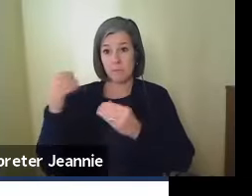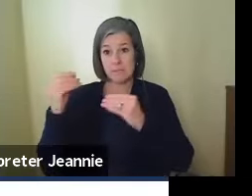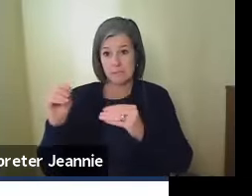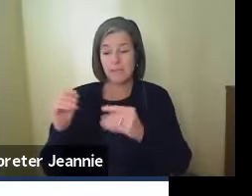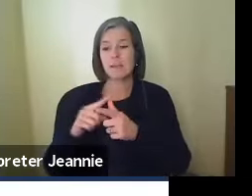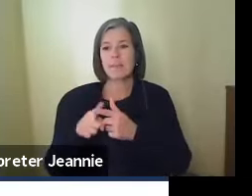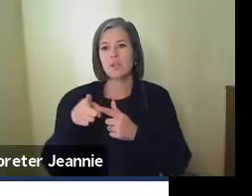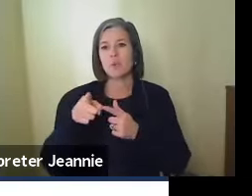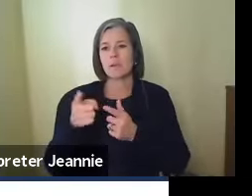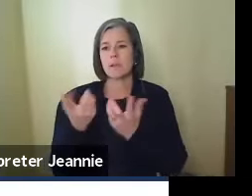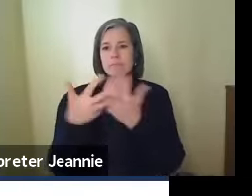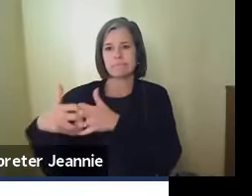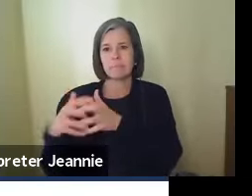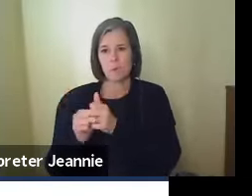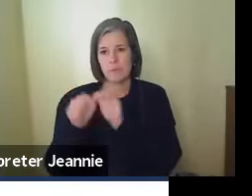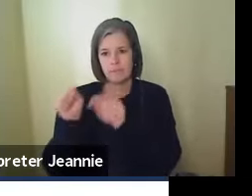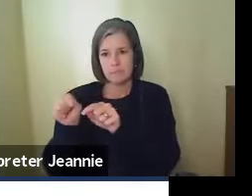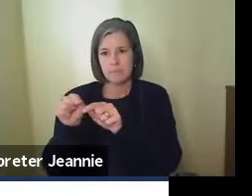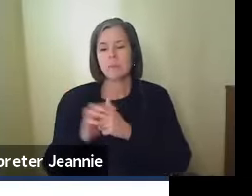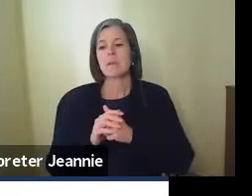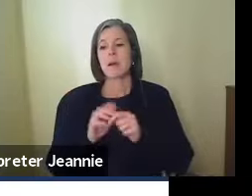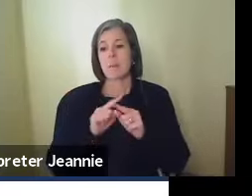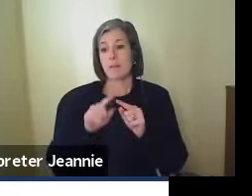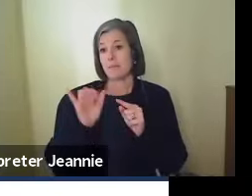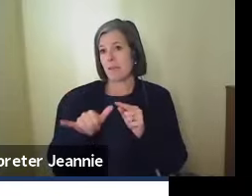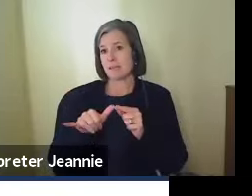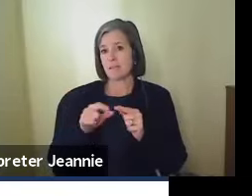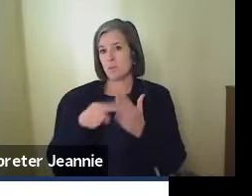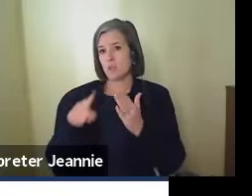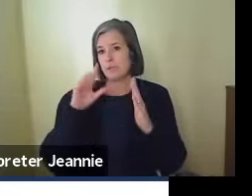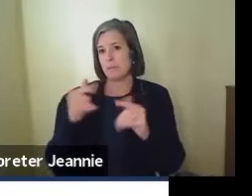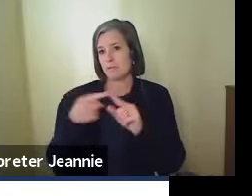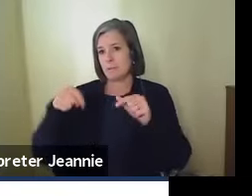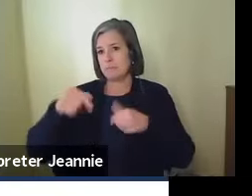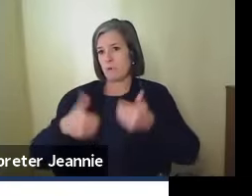But this is essentially what you can expect from the process.